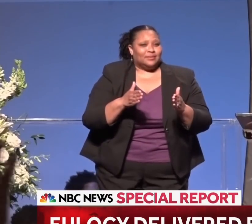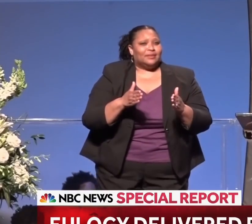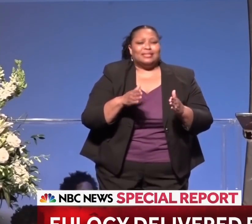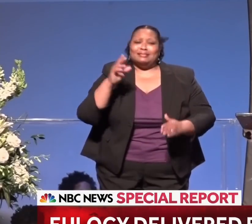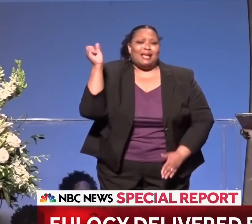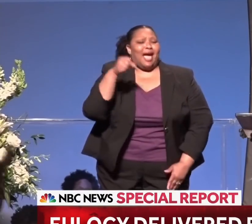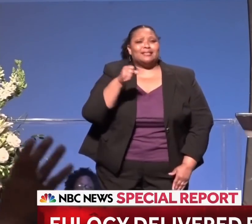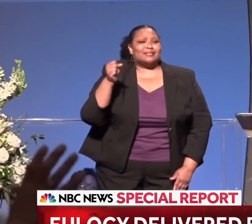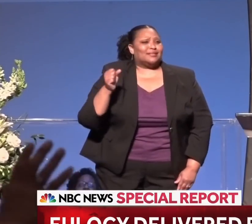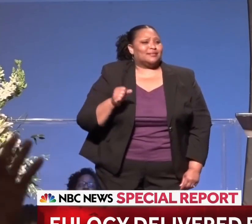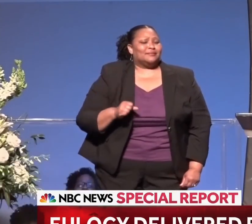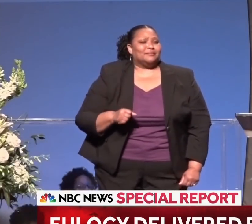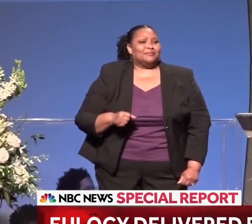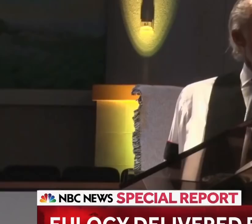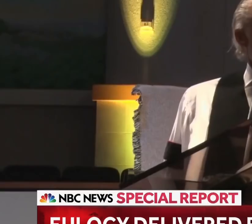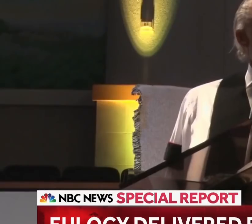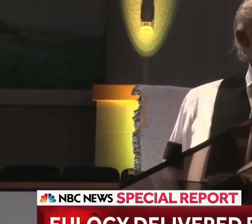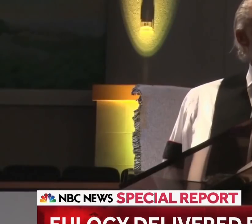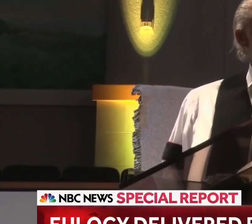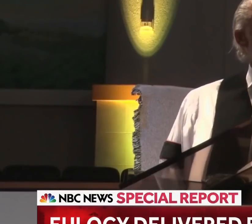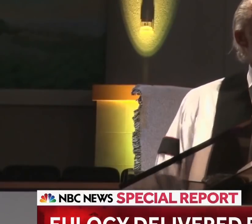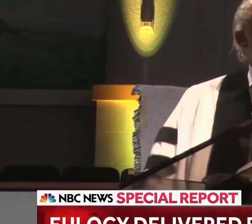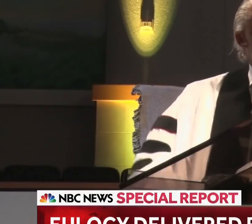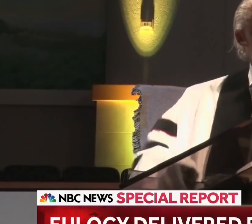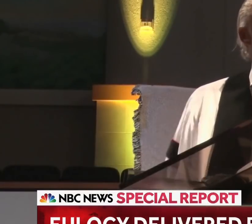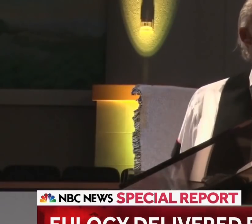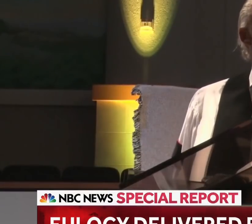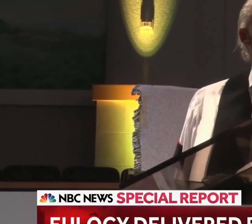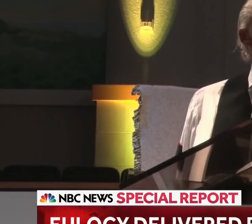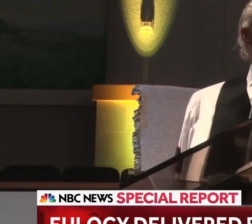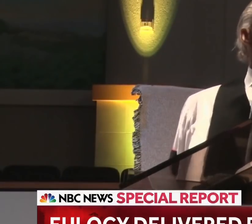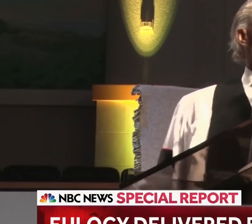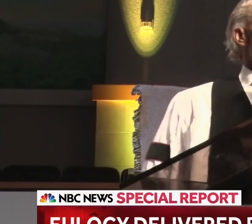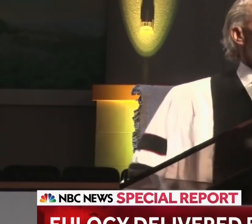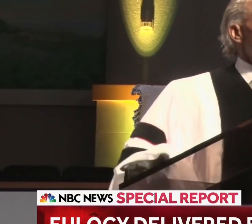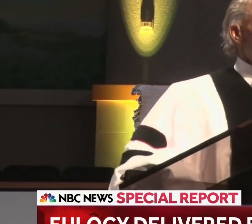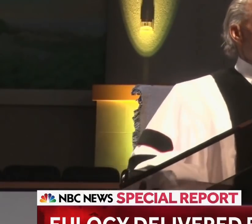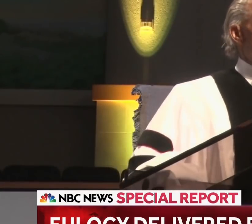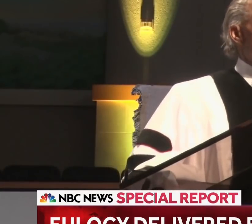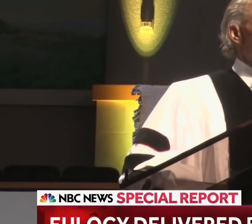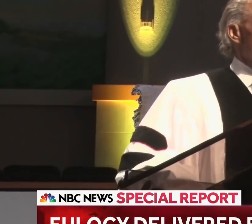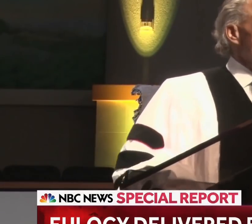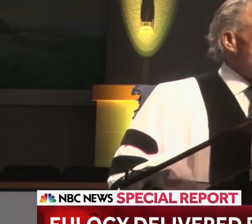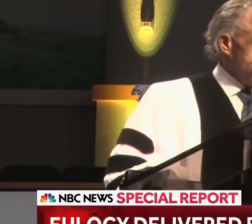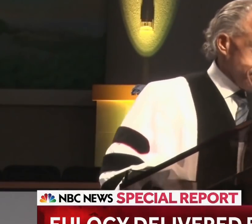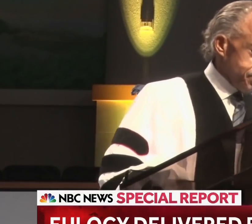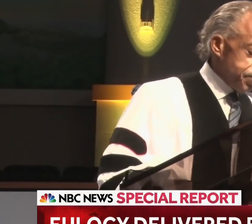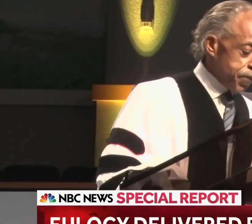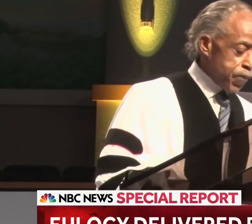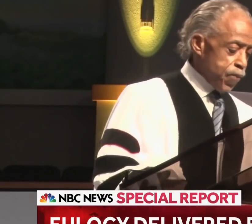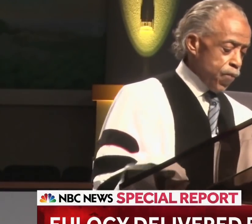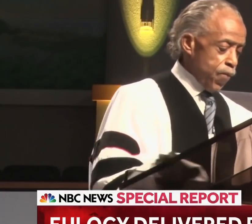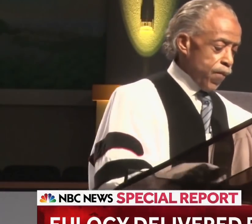HE WOKE ME UP THIS MORNING. STARTED ME ON MY WAY.